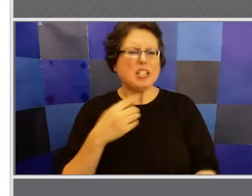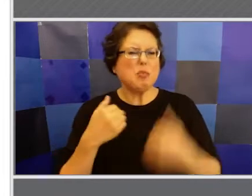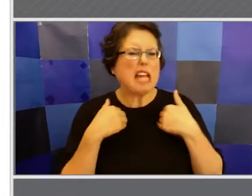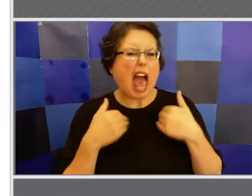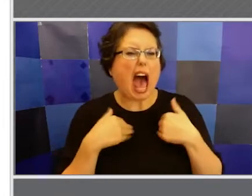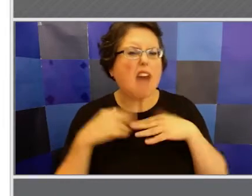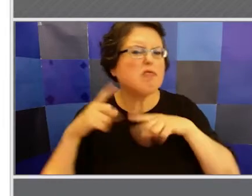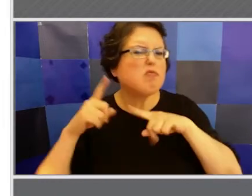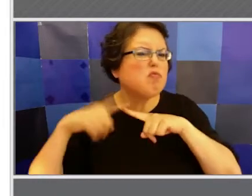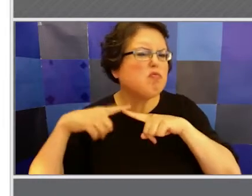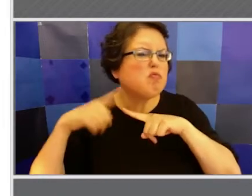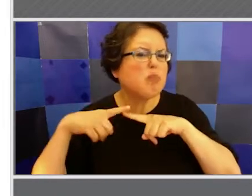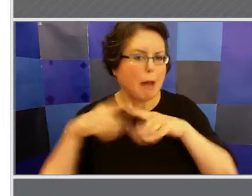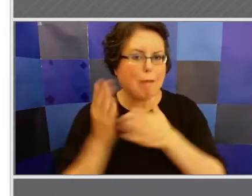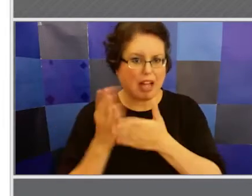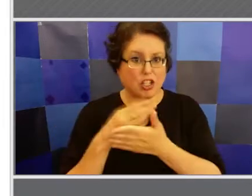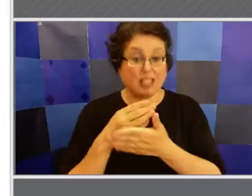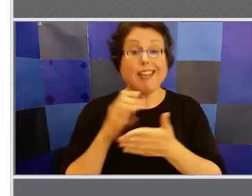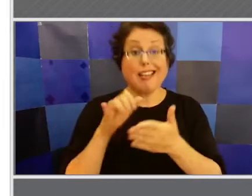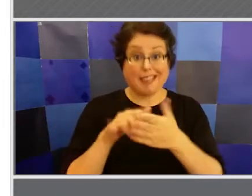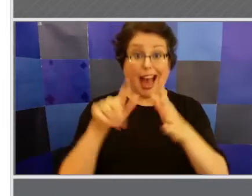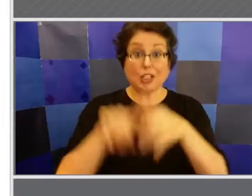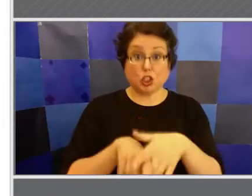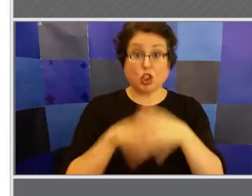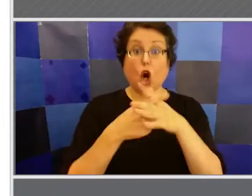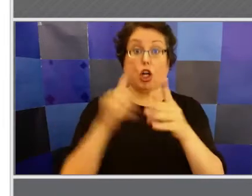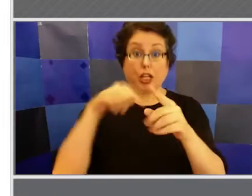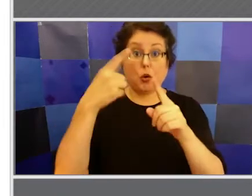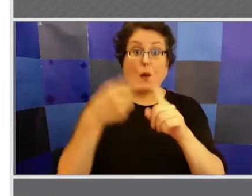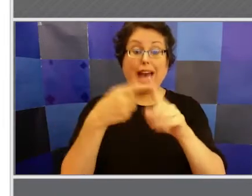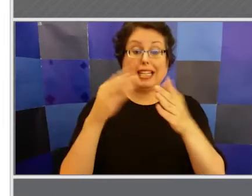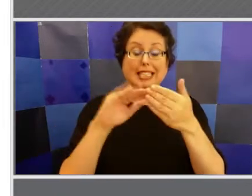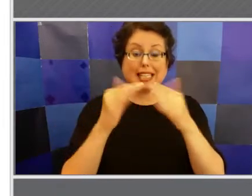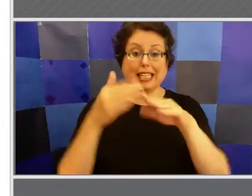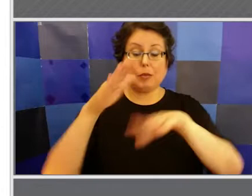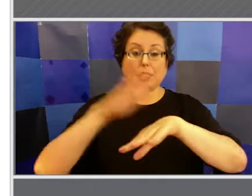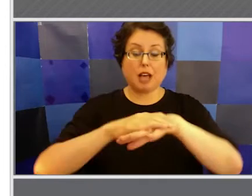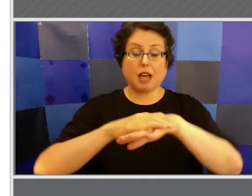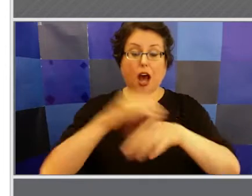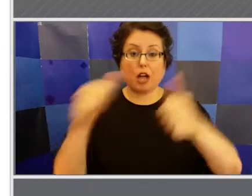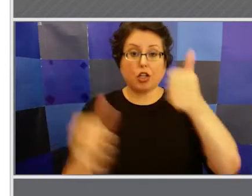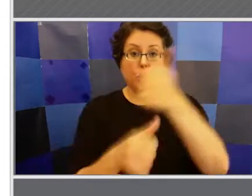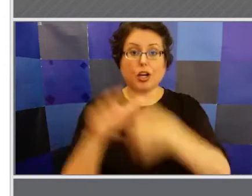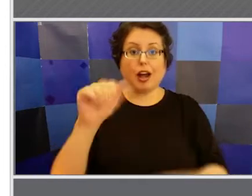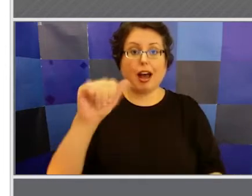This is actually something that started when the city was under 11 that state act 11th